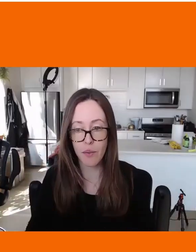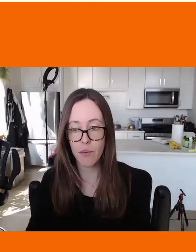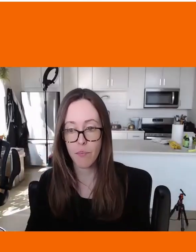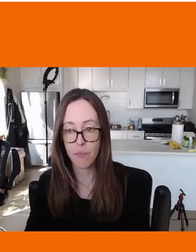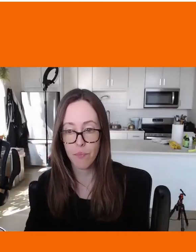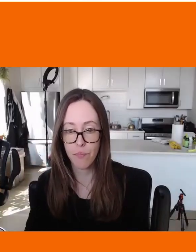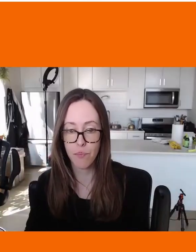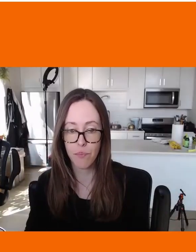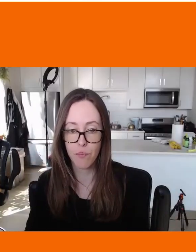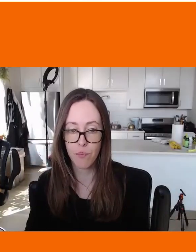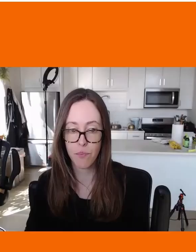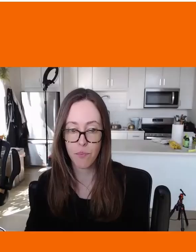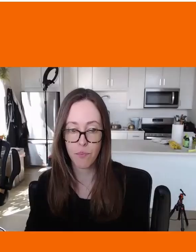thinking has shifted over time.